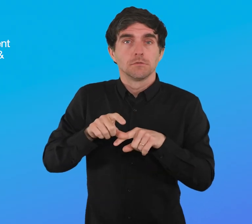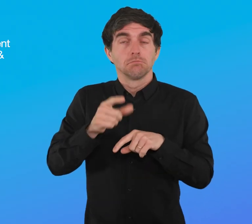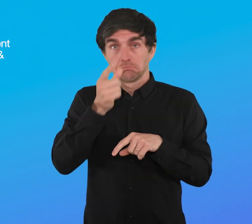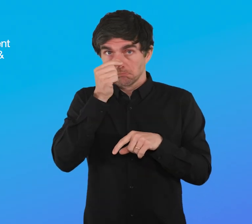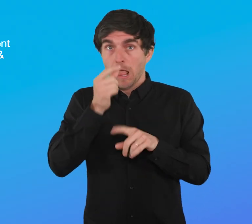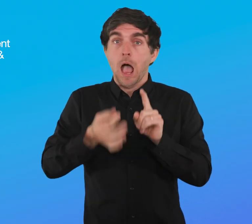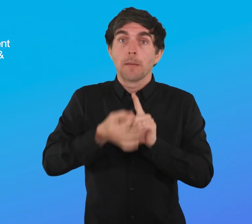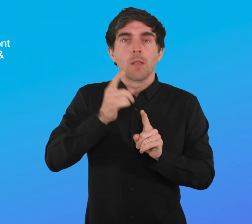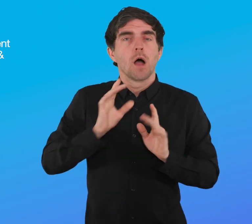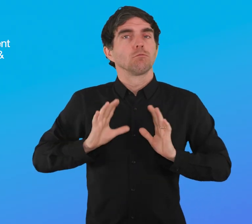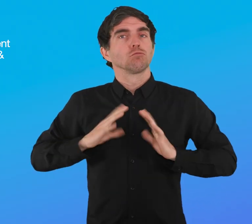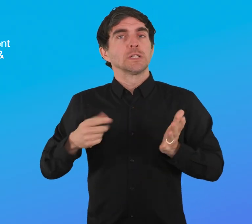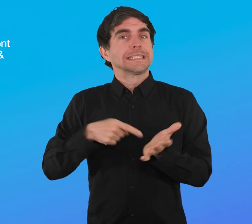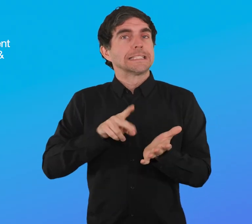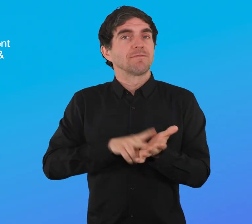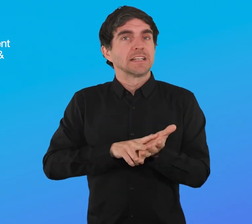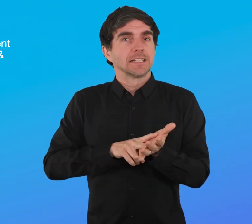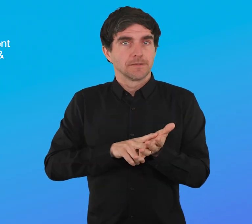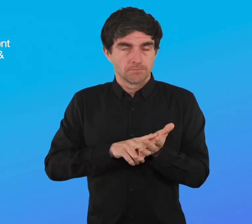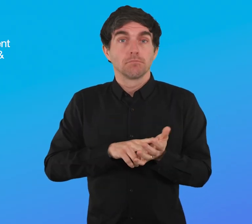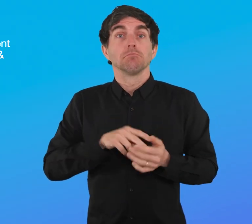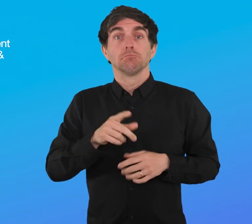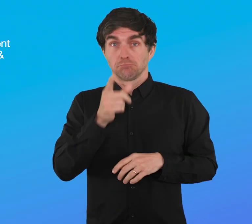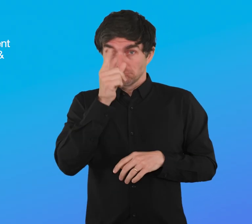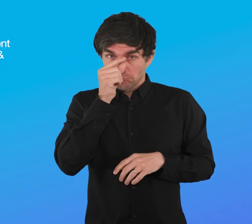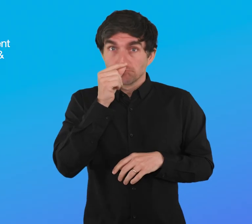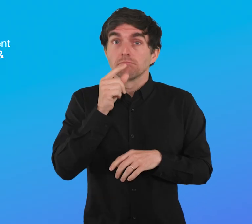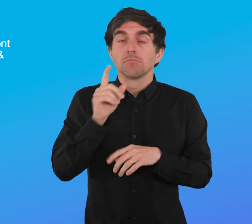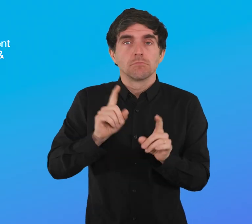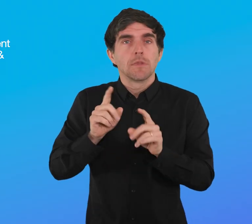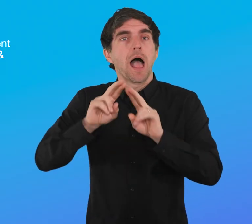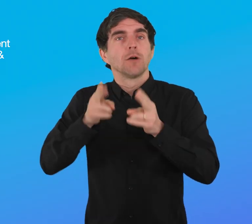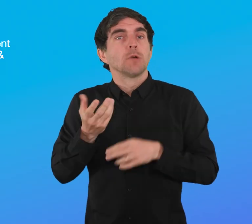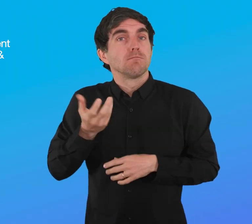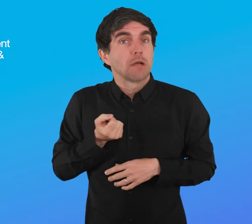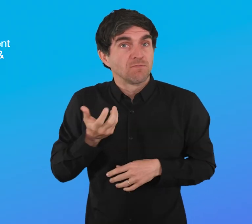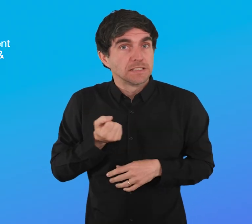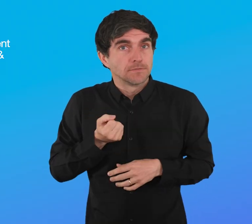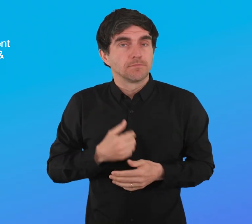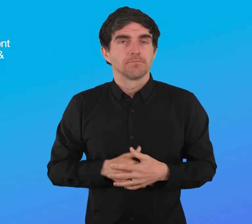you will also be able to apply for a free TV licence. You may also be able to get Housing Benefit.